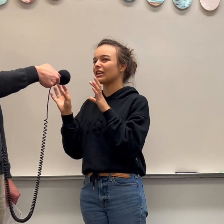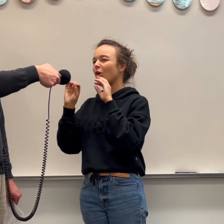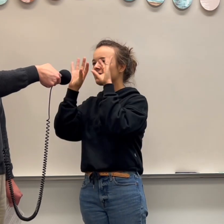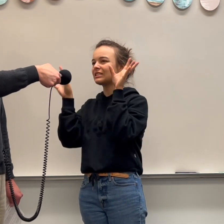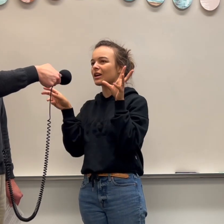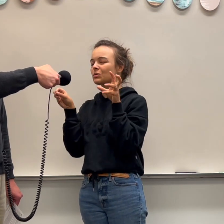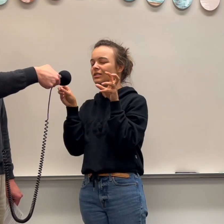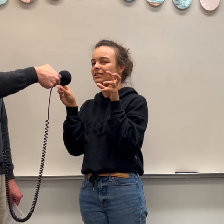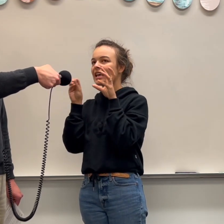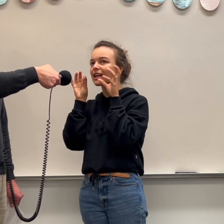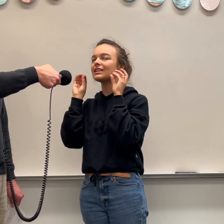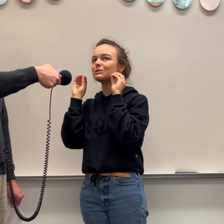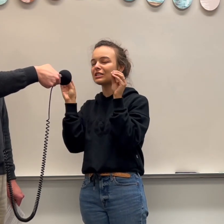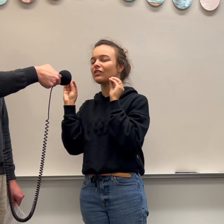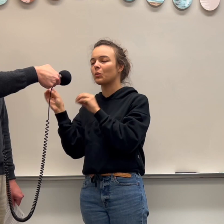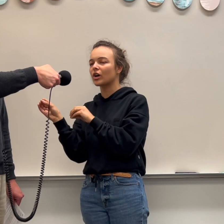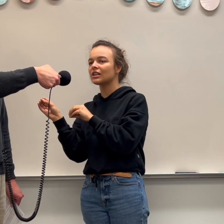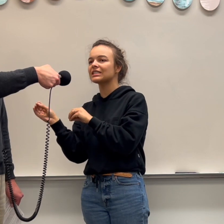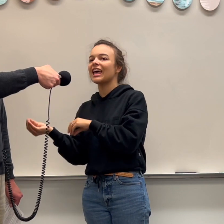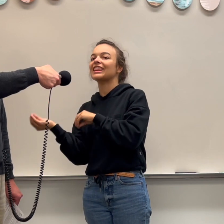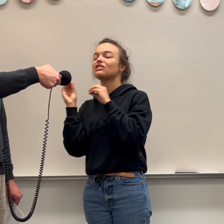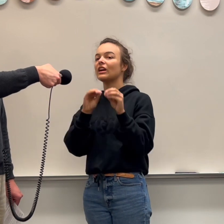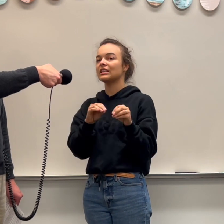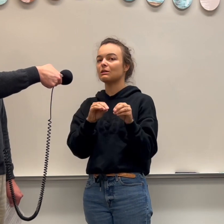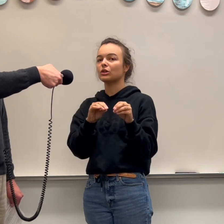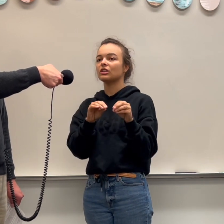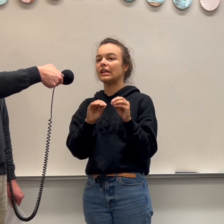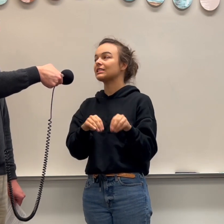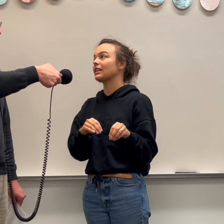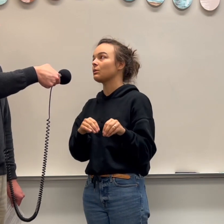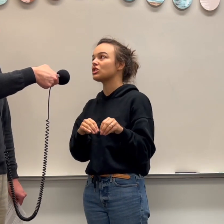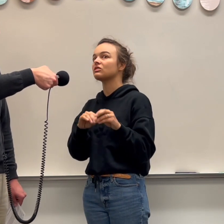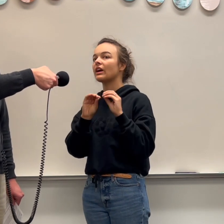there's like all of these Tech specific words that's very similar in Sign Language there's